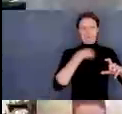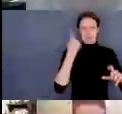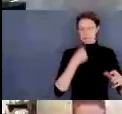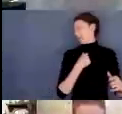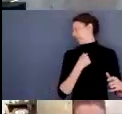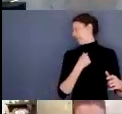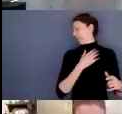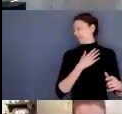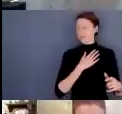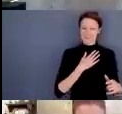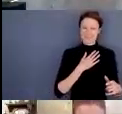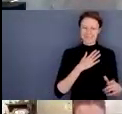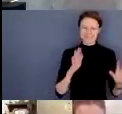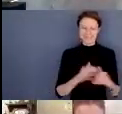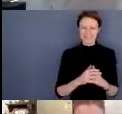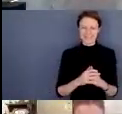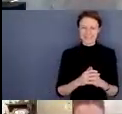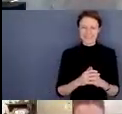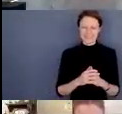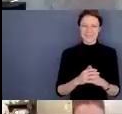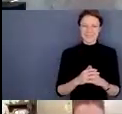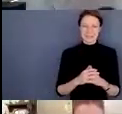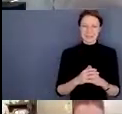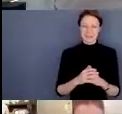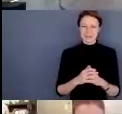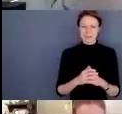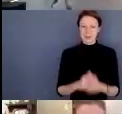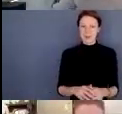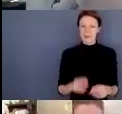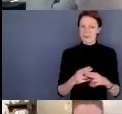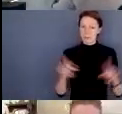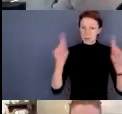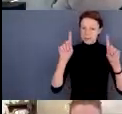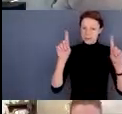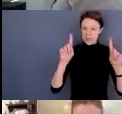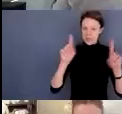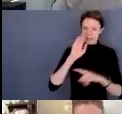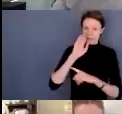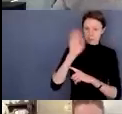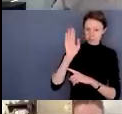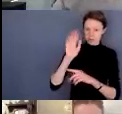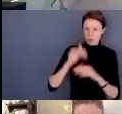So the session for today, as it's been sort of shaped up by Melissa and the team is advocacy